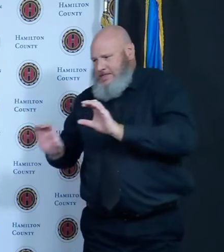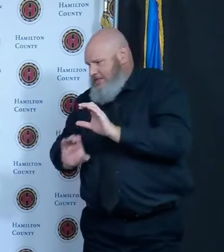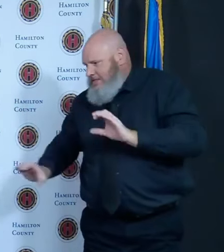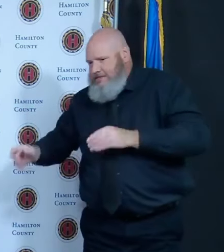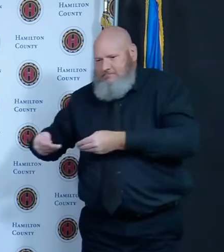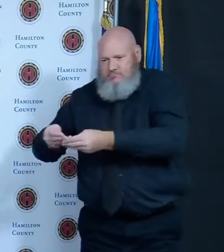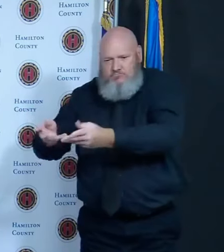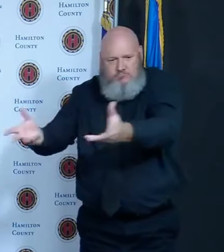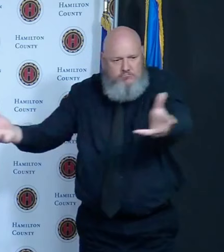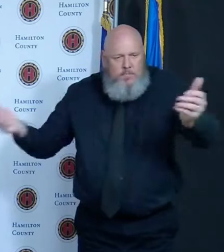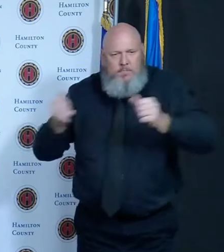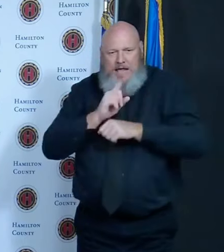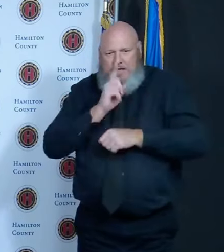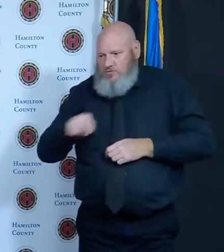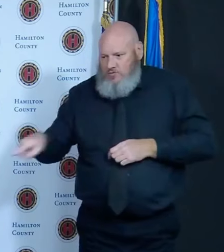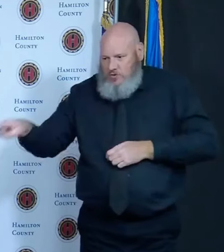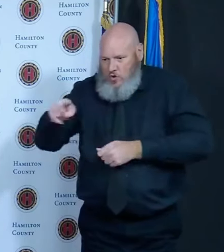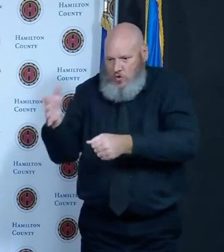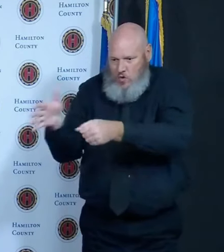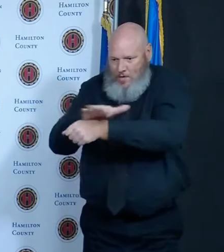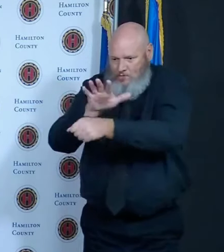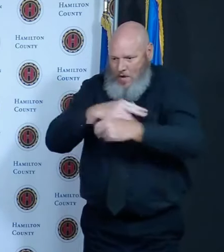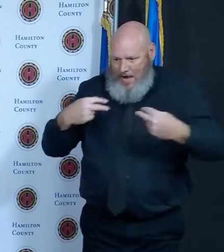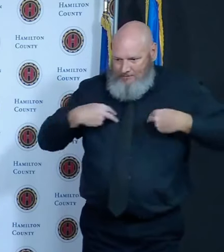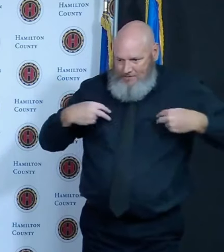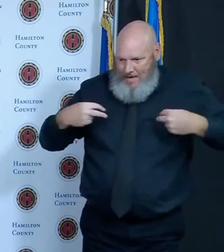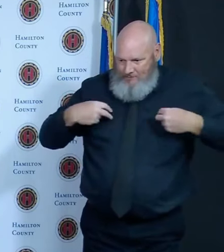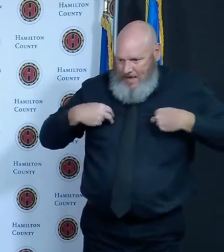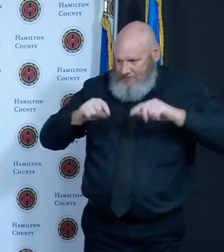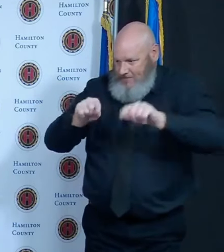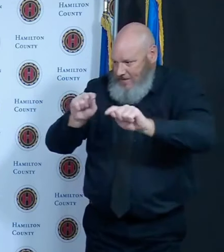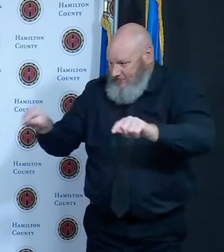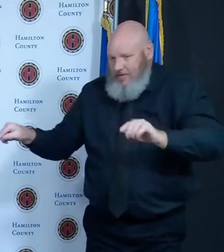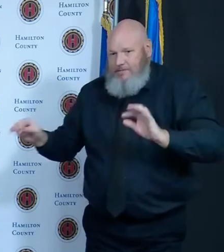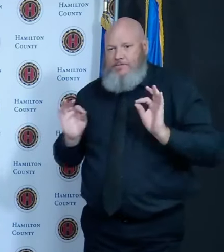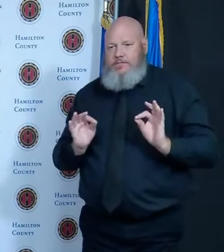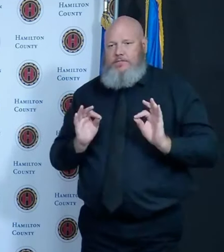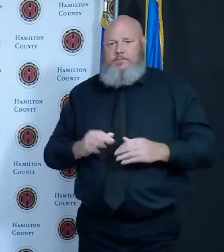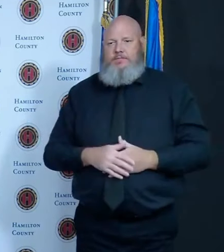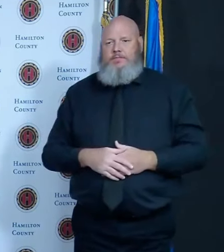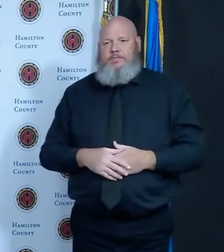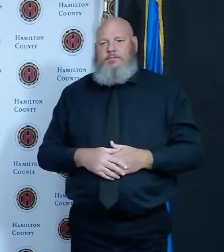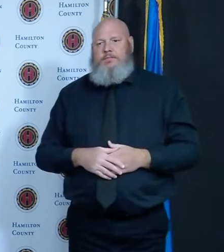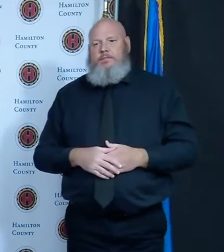the only distribution site in Hamilton County to streamline that effort we